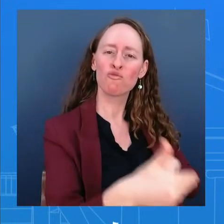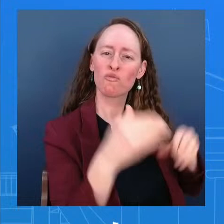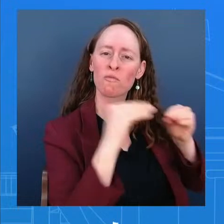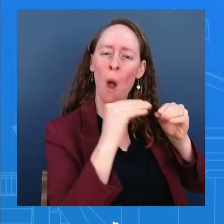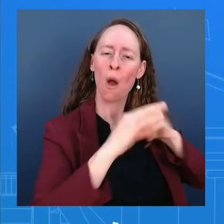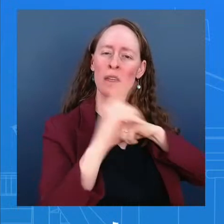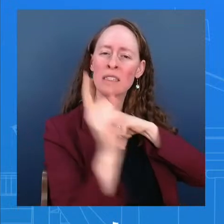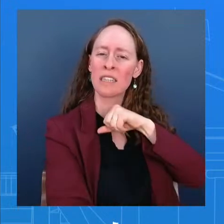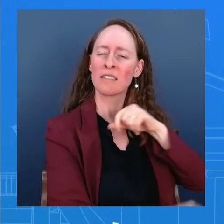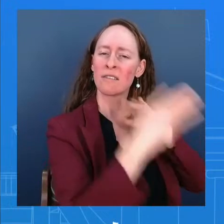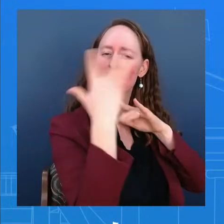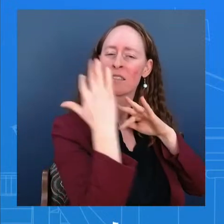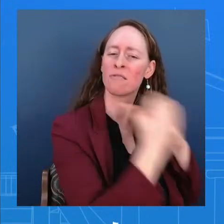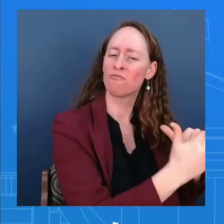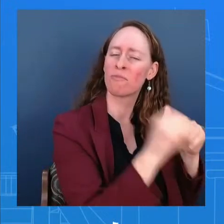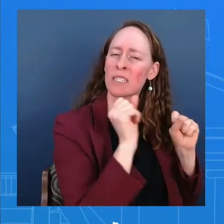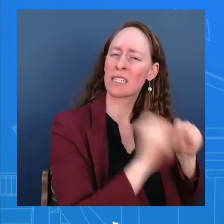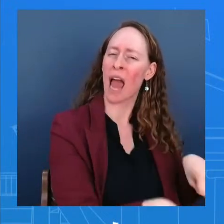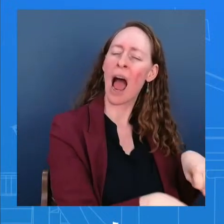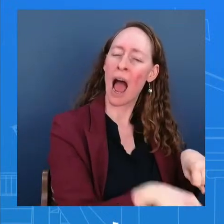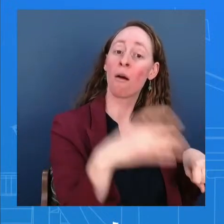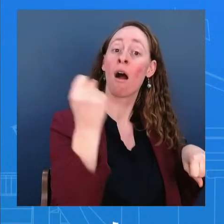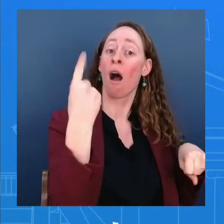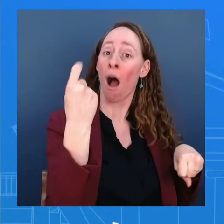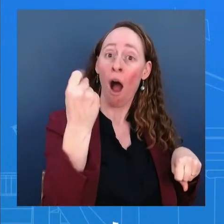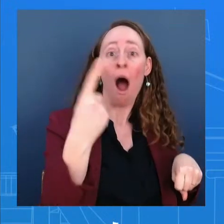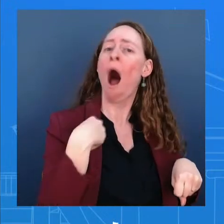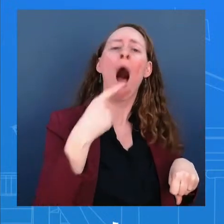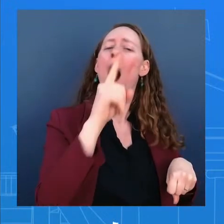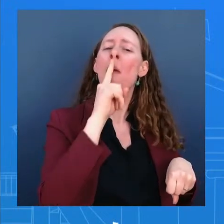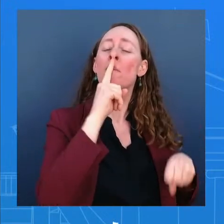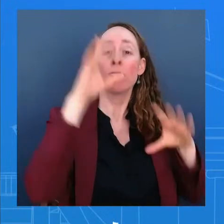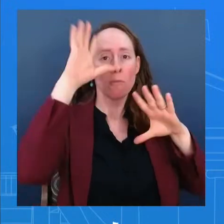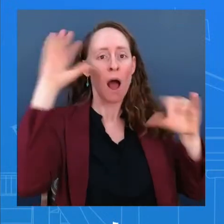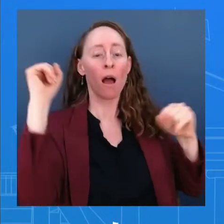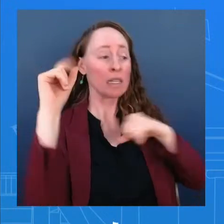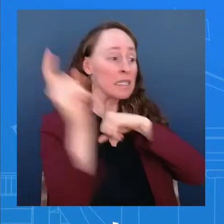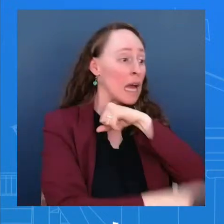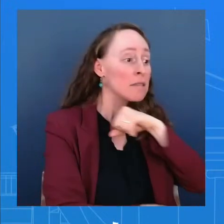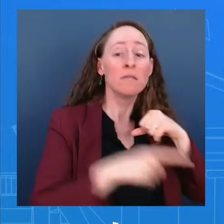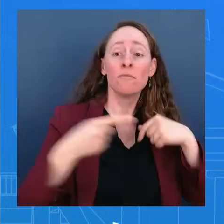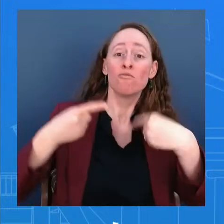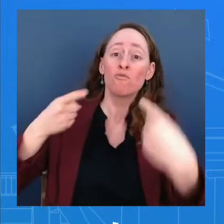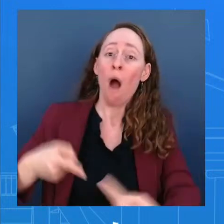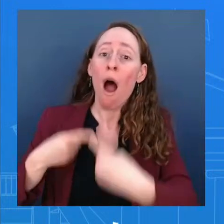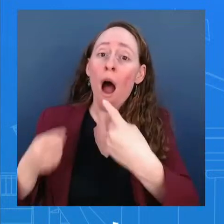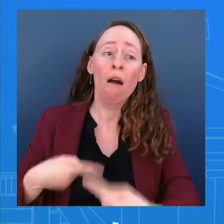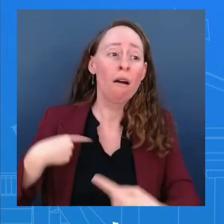on Russia’s oil sector if it meant an undue burden on American working families. He does not believe that the action